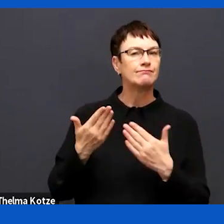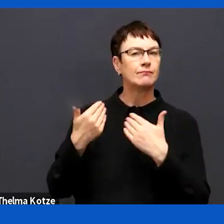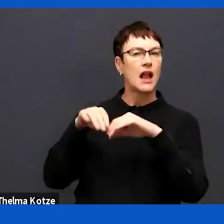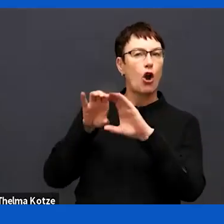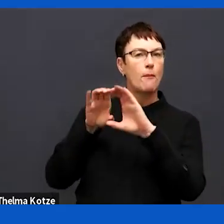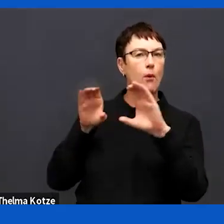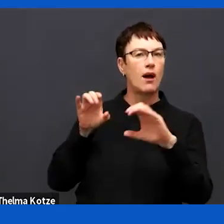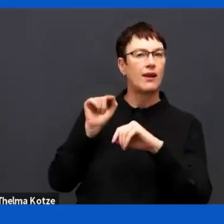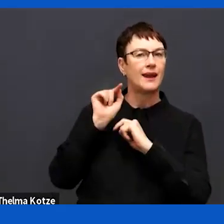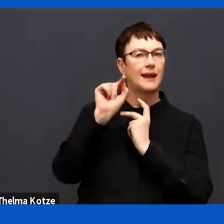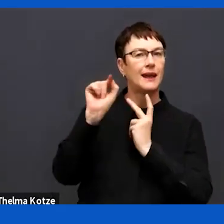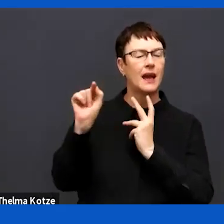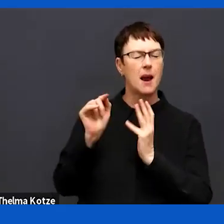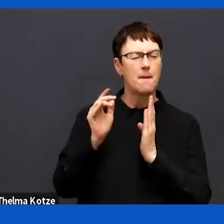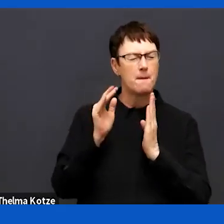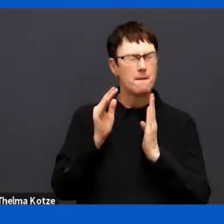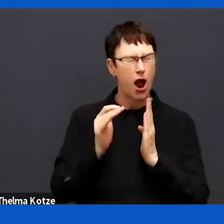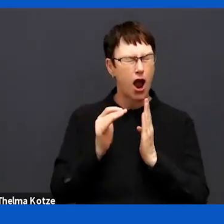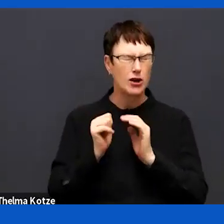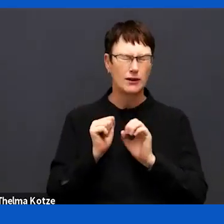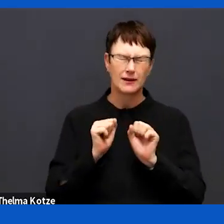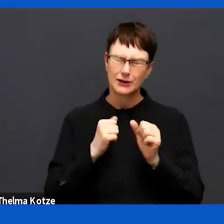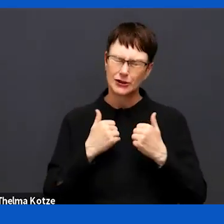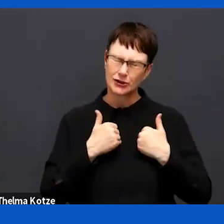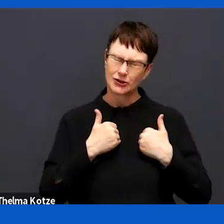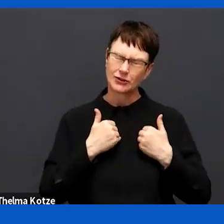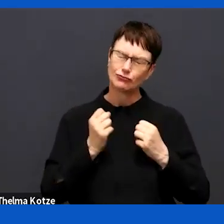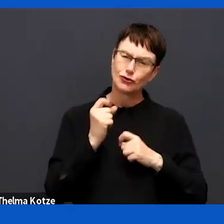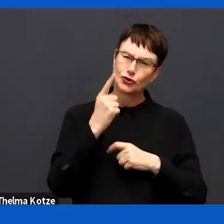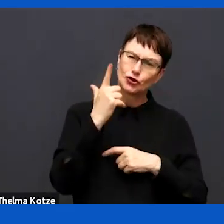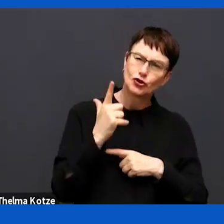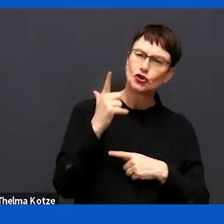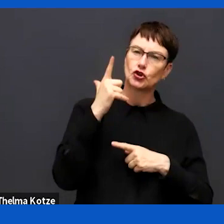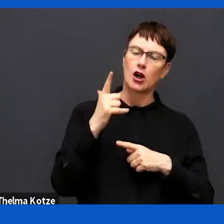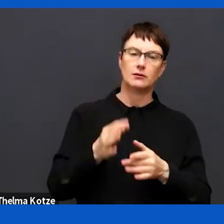The way of thinking about this I would say, is if you know the car industry,